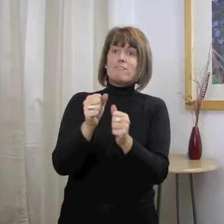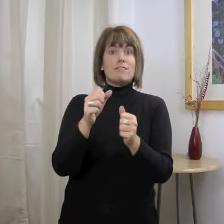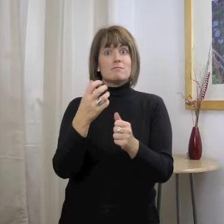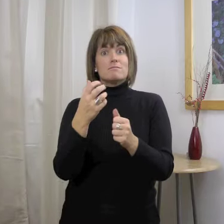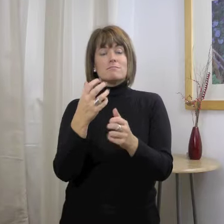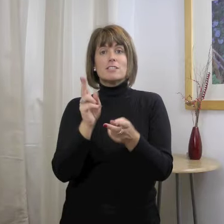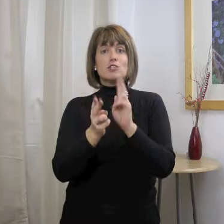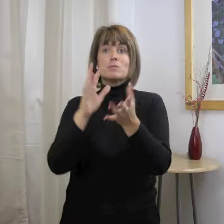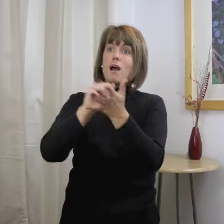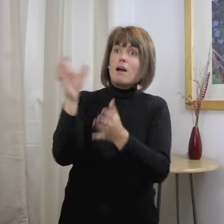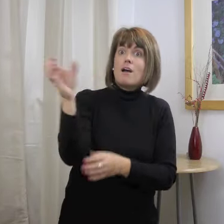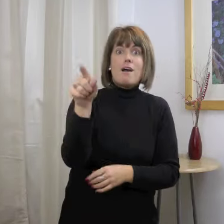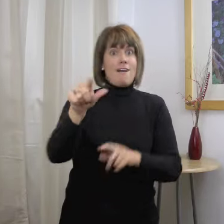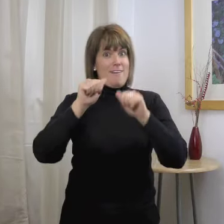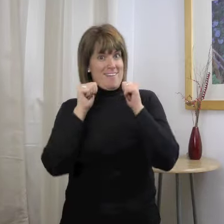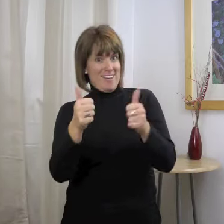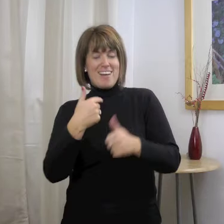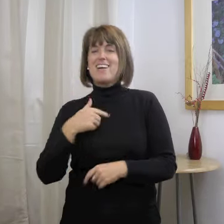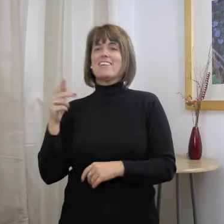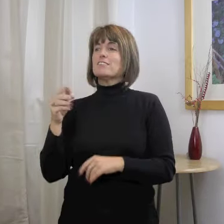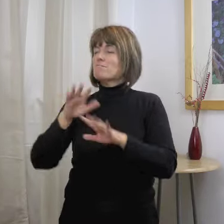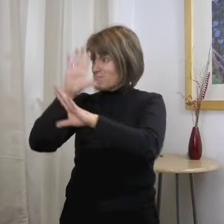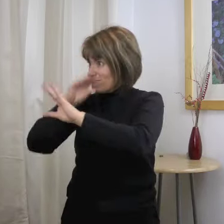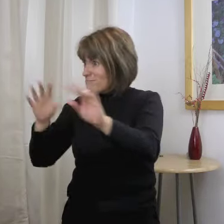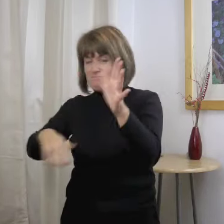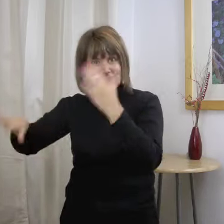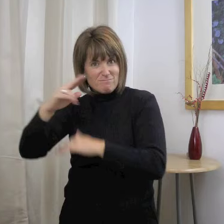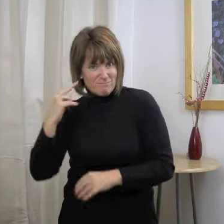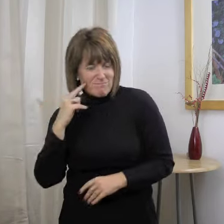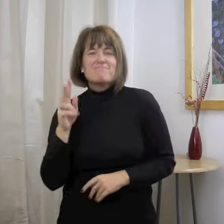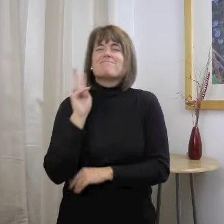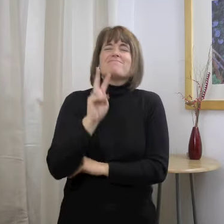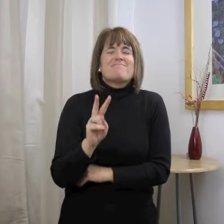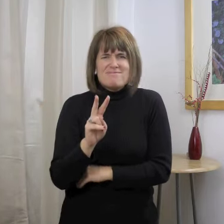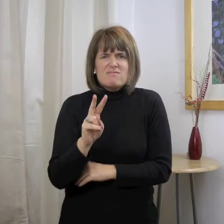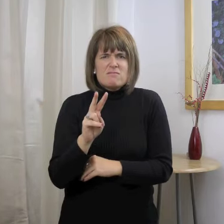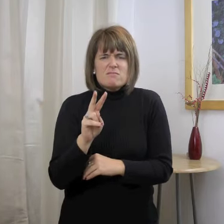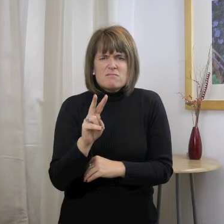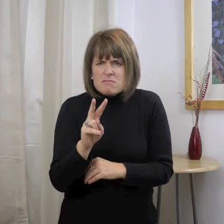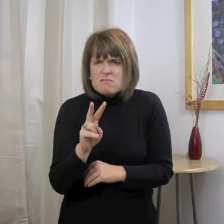So the fact that they had an interpreter on stage was brilliant; I let everyone know and sat down to watch.